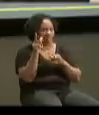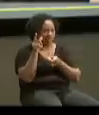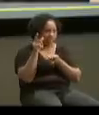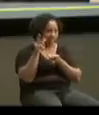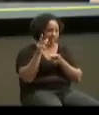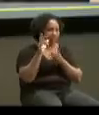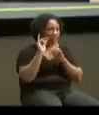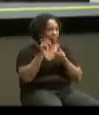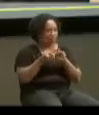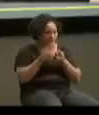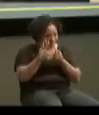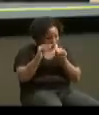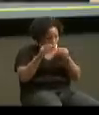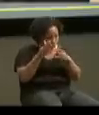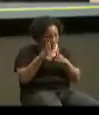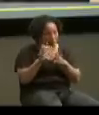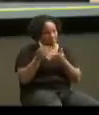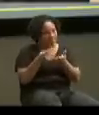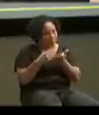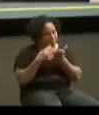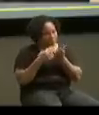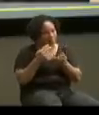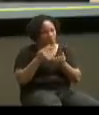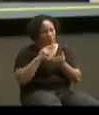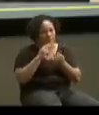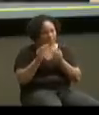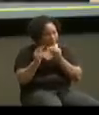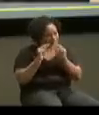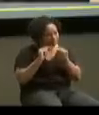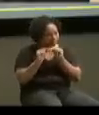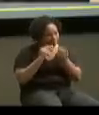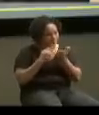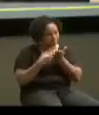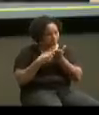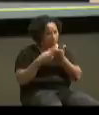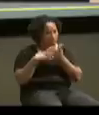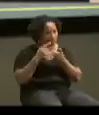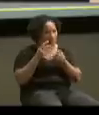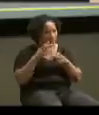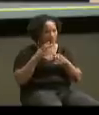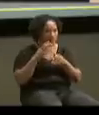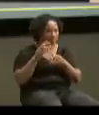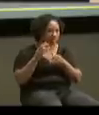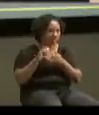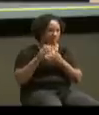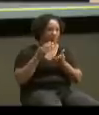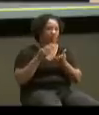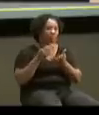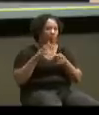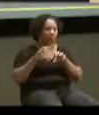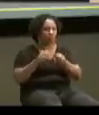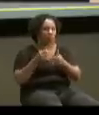FACT THAT THEY HAVE GONE DOWN TO THEIR SUPPLIERS AND THEIR LEVERAGING PROCUREMENT AS A WAY TO GET THE MOST SUSTAINABLE